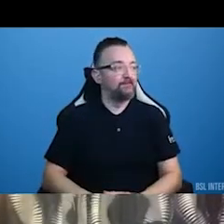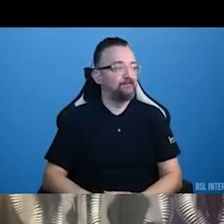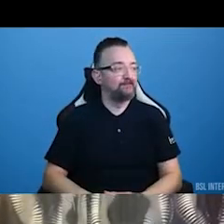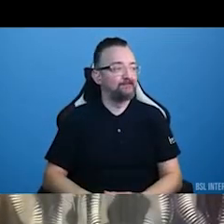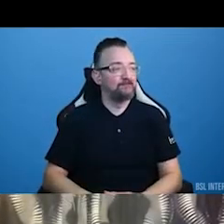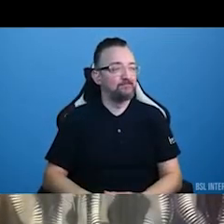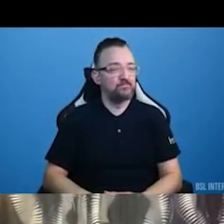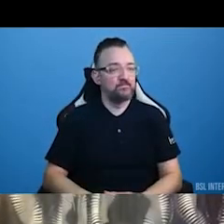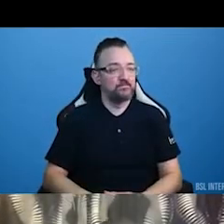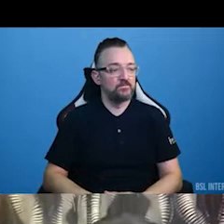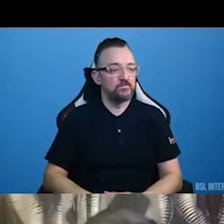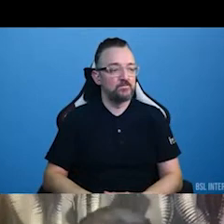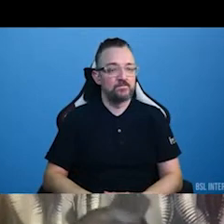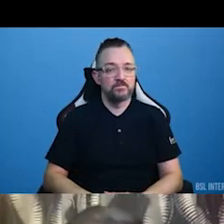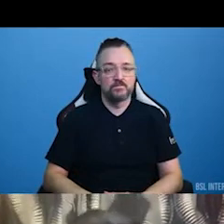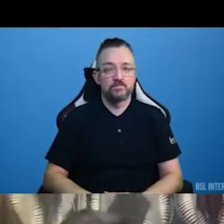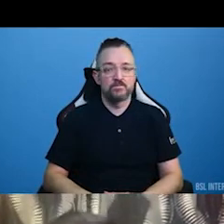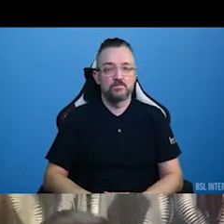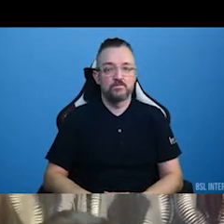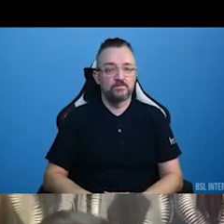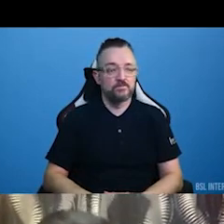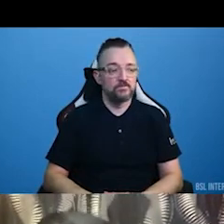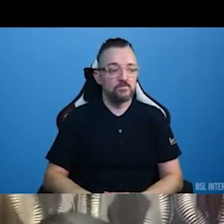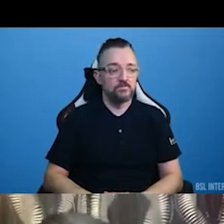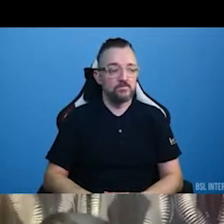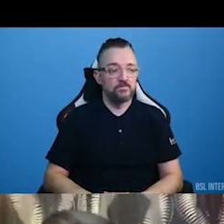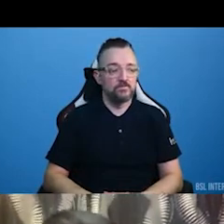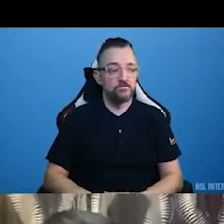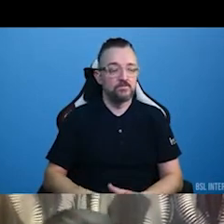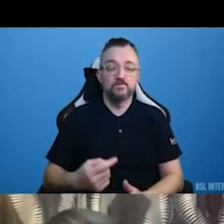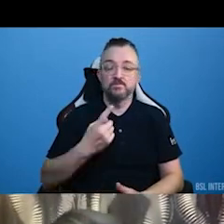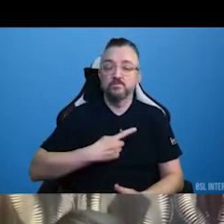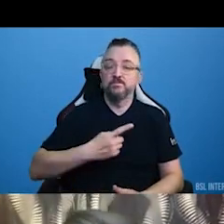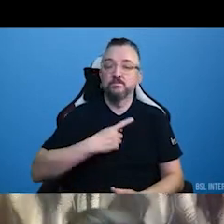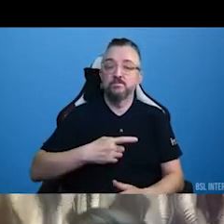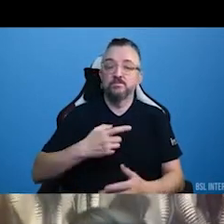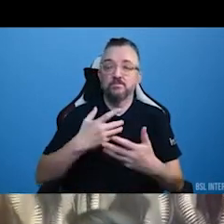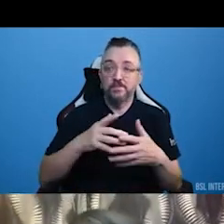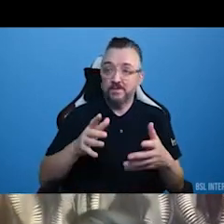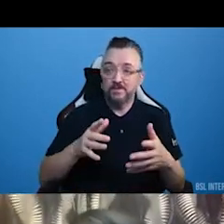So yeah, as was kind of mentioned earlier, I've been a little bit wrapped up in COP26,